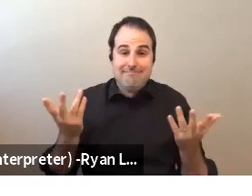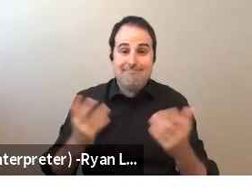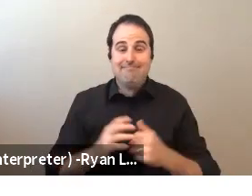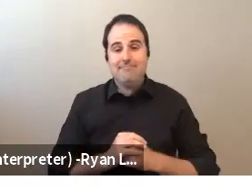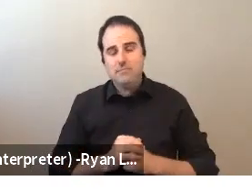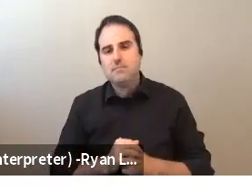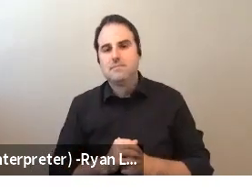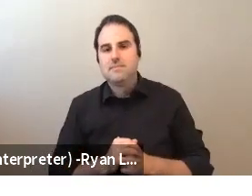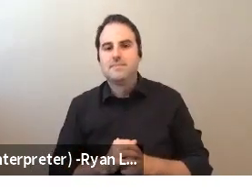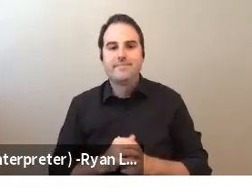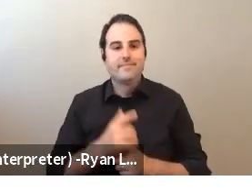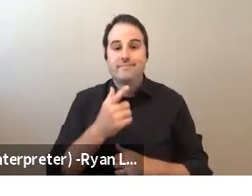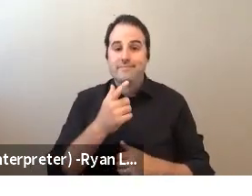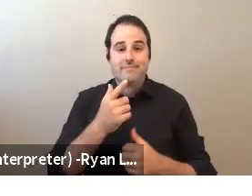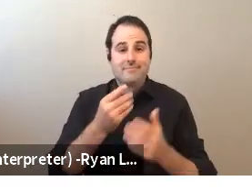Sally Potter: Current additions of all their textbooks.